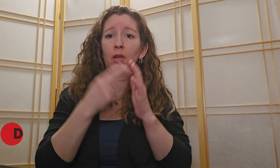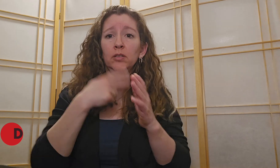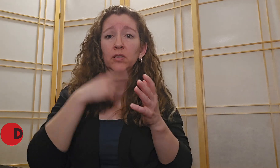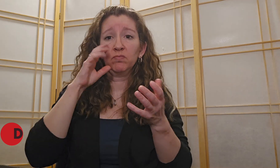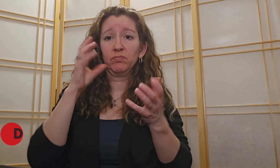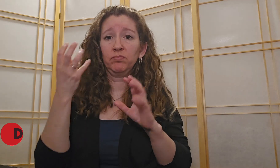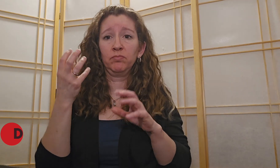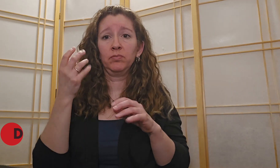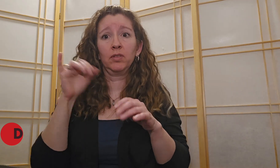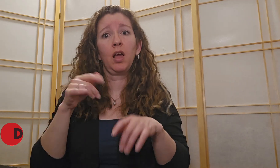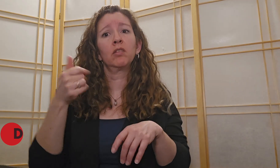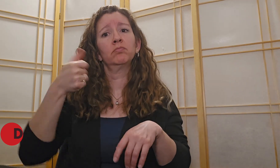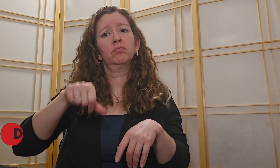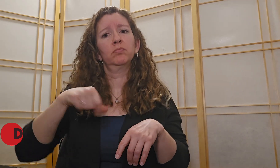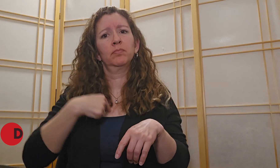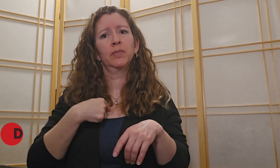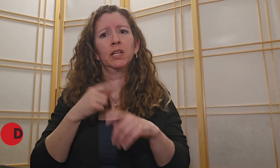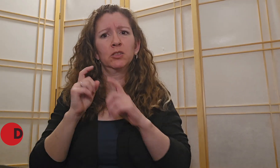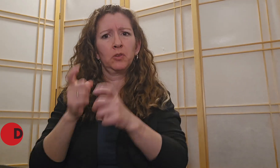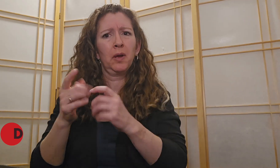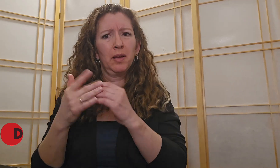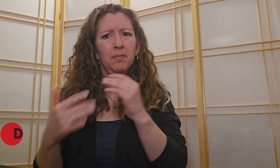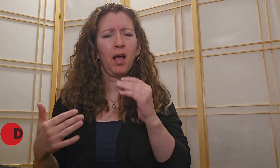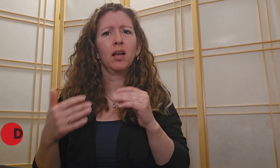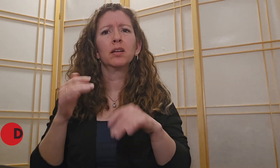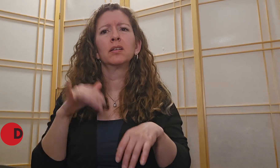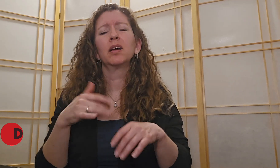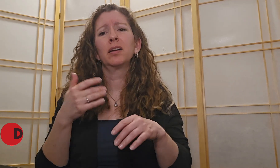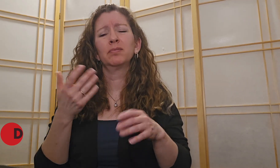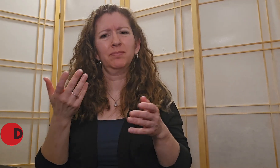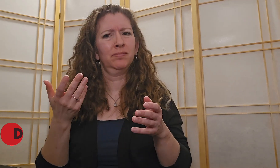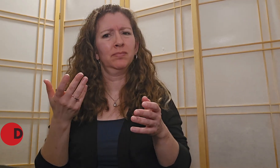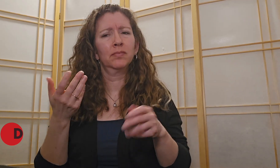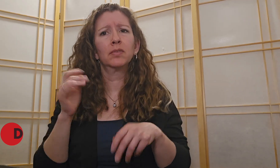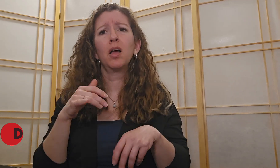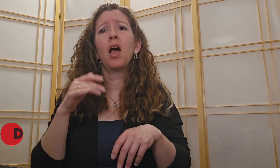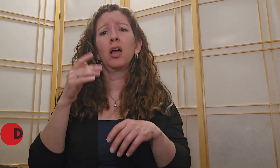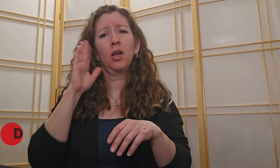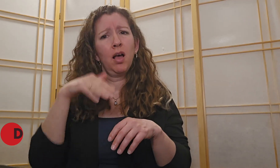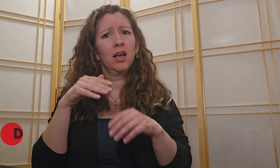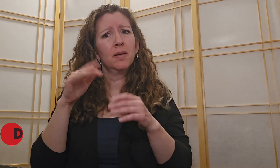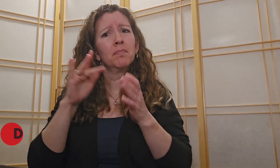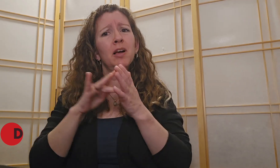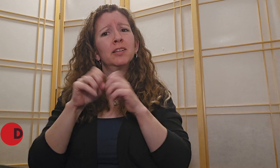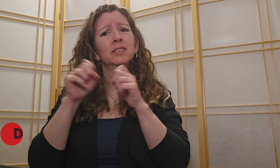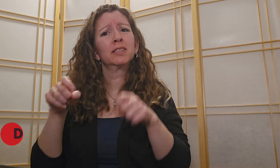To be honest, I was taken back when I was informed that they will not be accepting my blood donation. With the medical system, sometimes we struggle